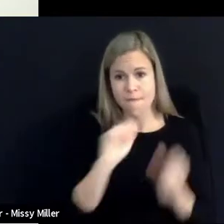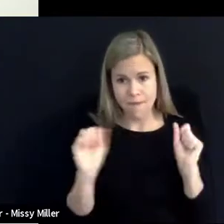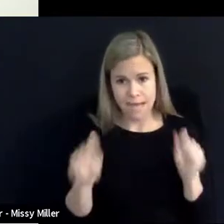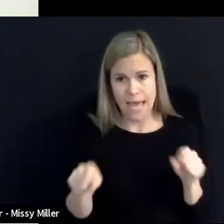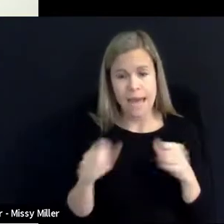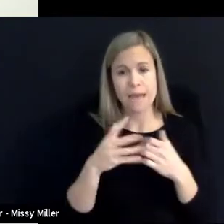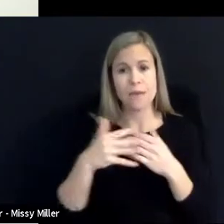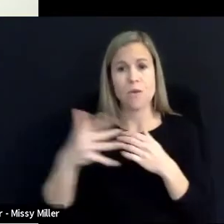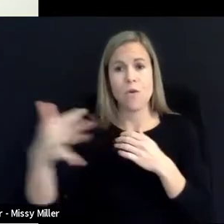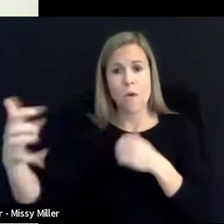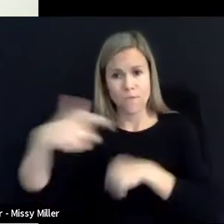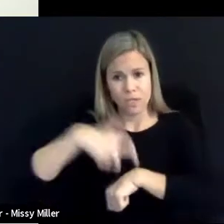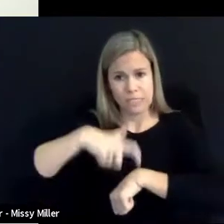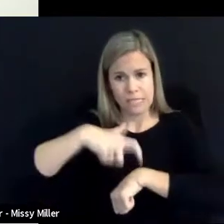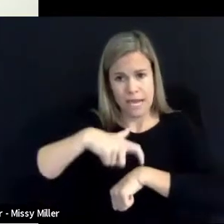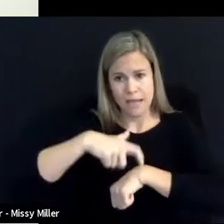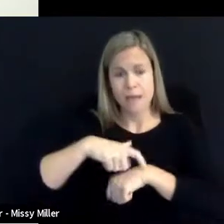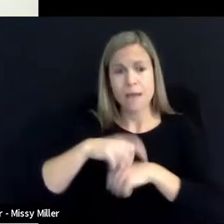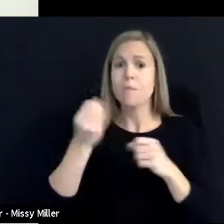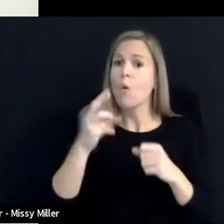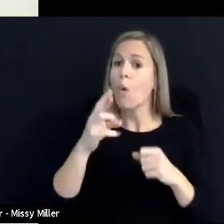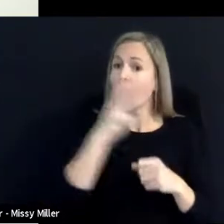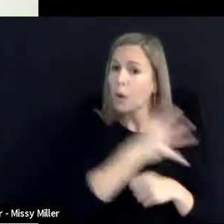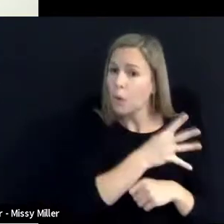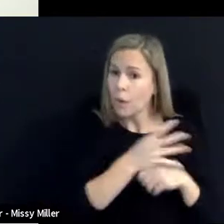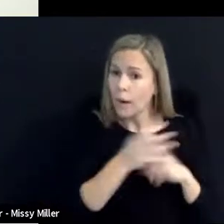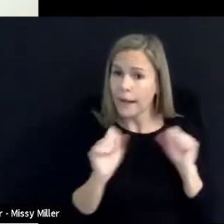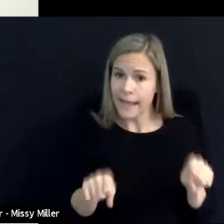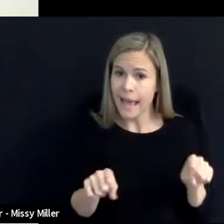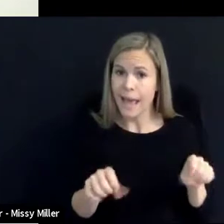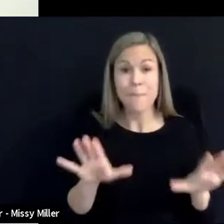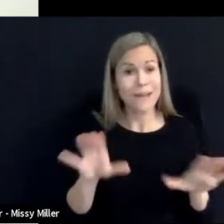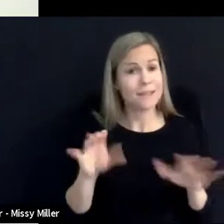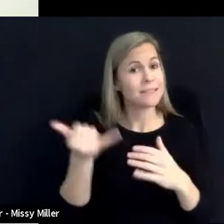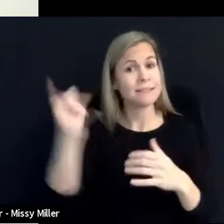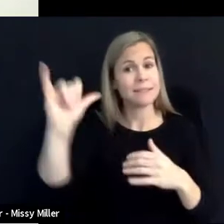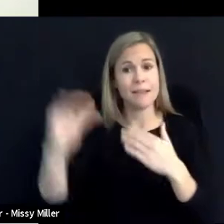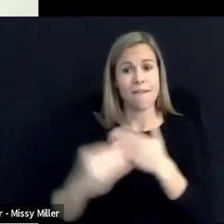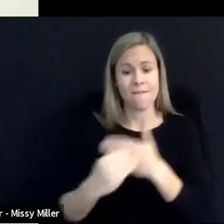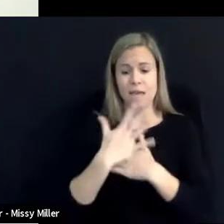and even to some extent ignored, but it's still affecting you. It's still affecting your health and behavior,